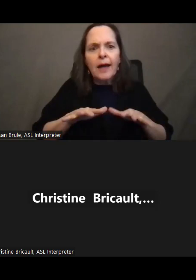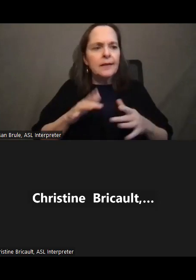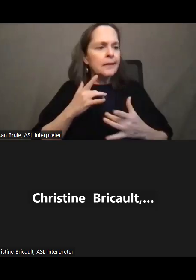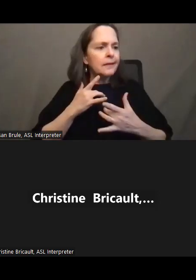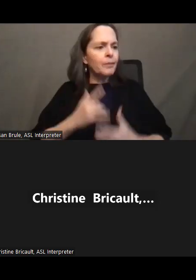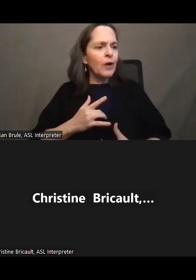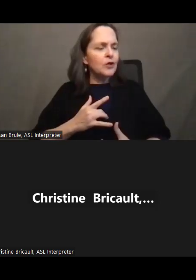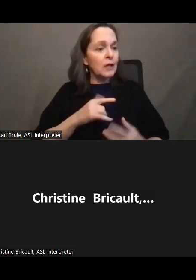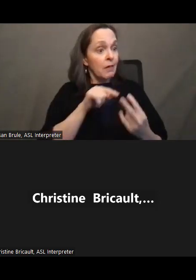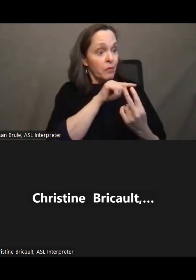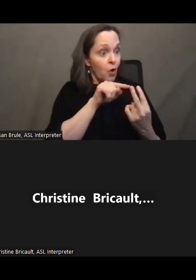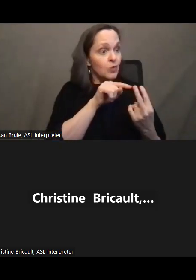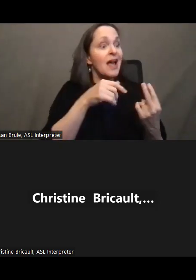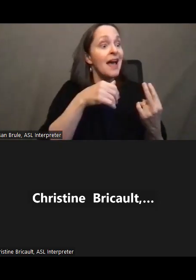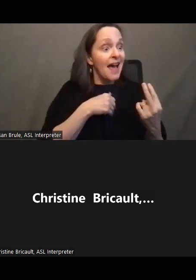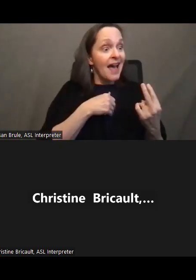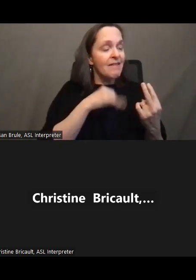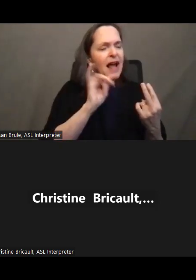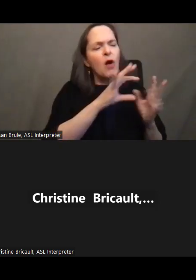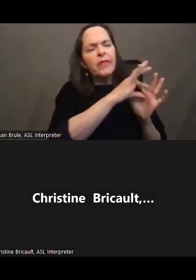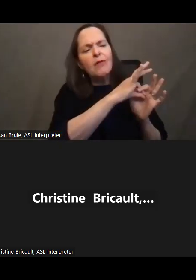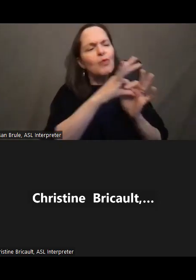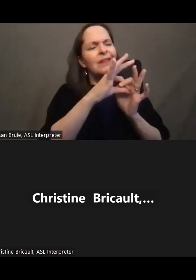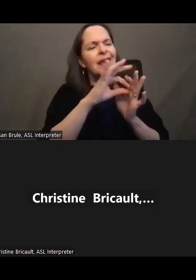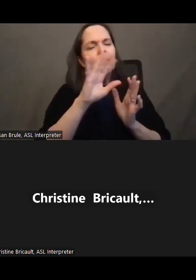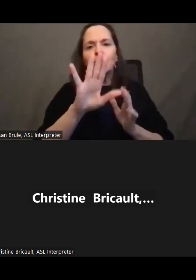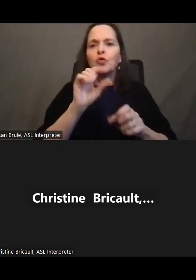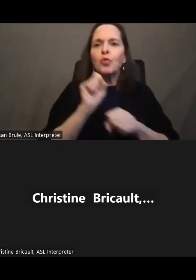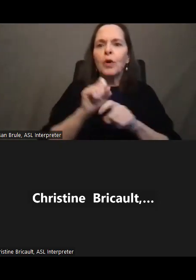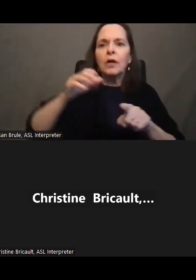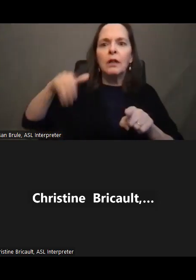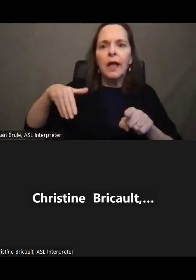Once you've done that, you can have the conversation about what kinds of